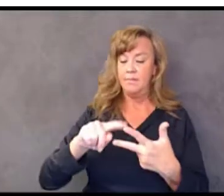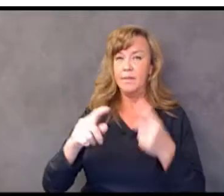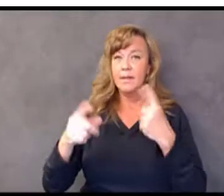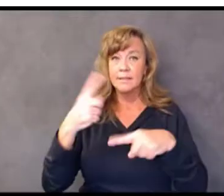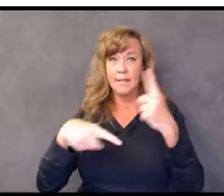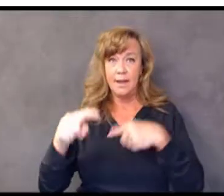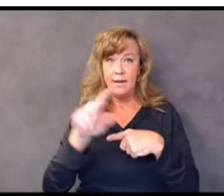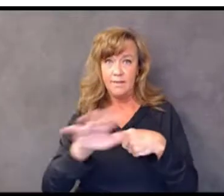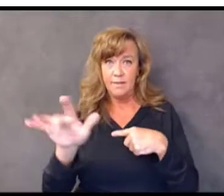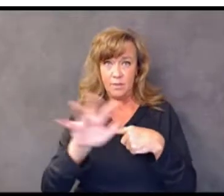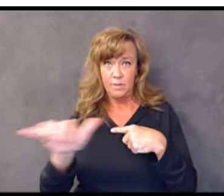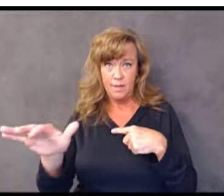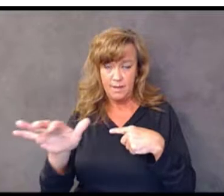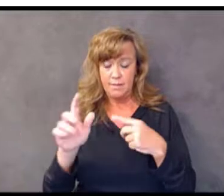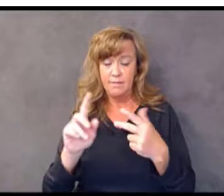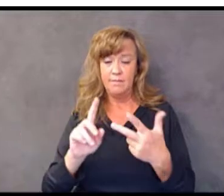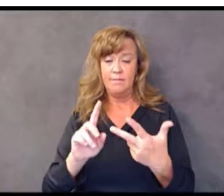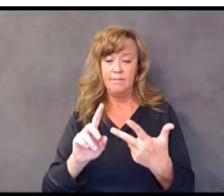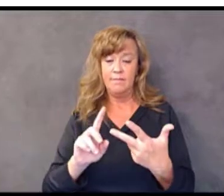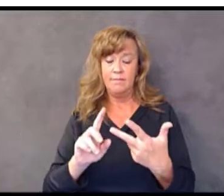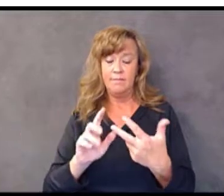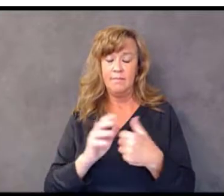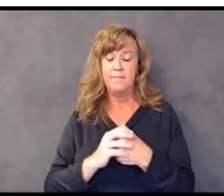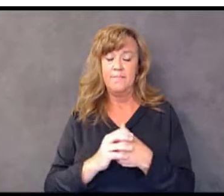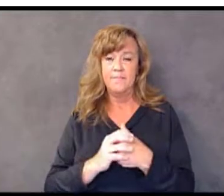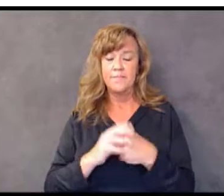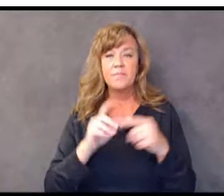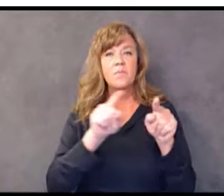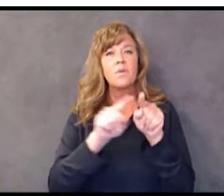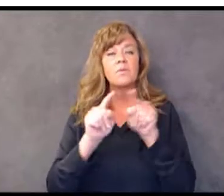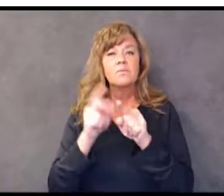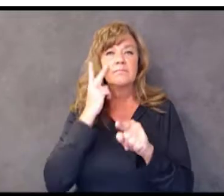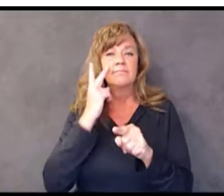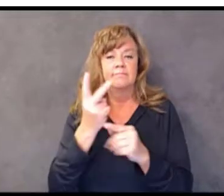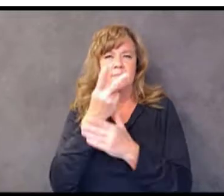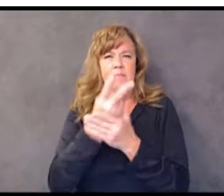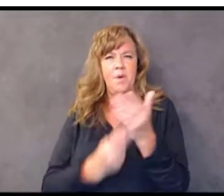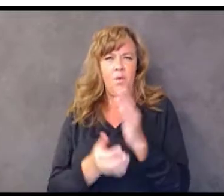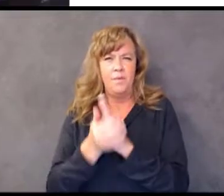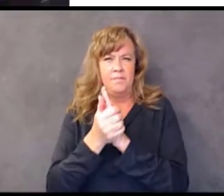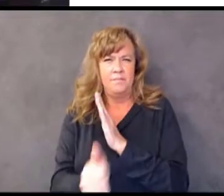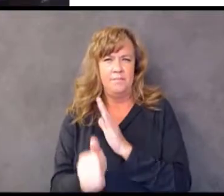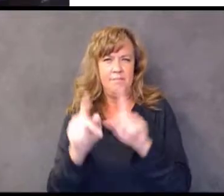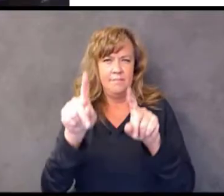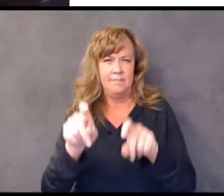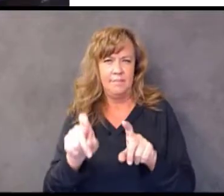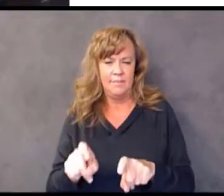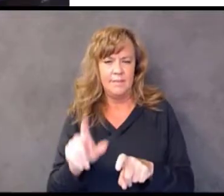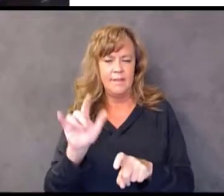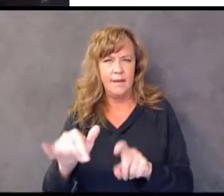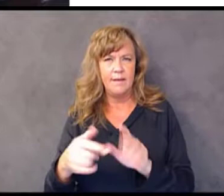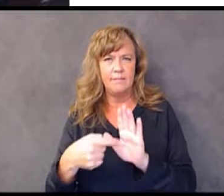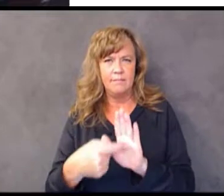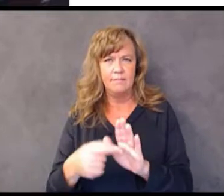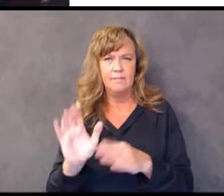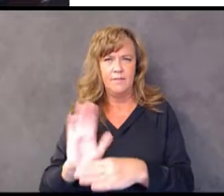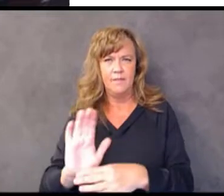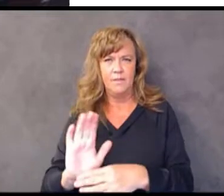You will also see both skills tested in the demonstration video.